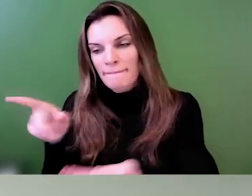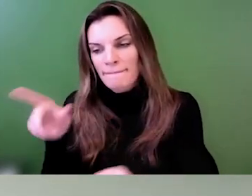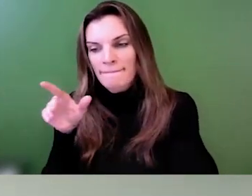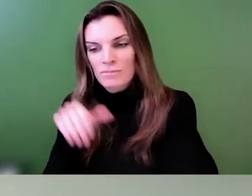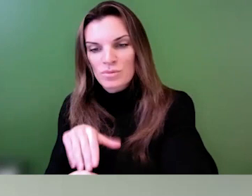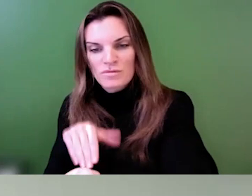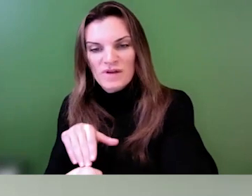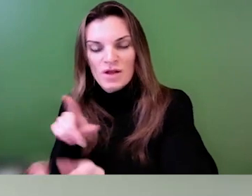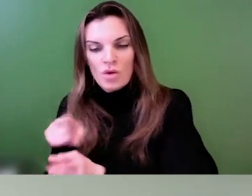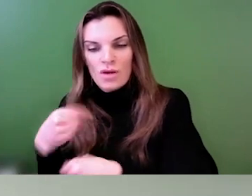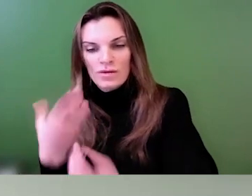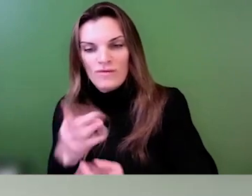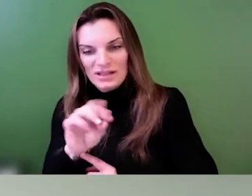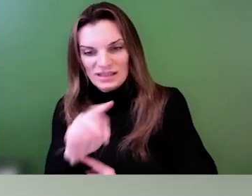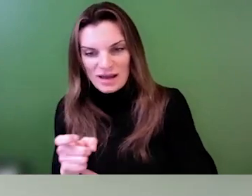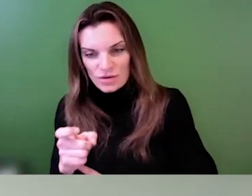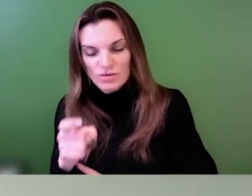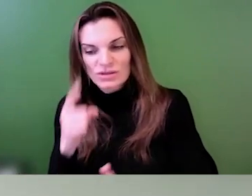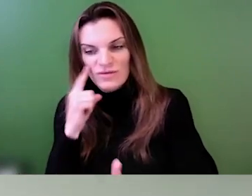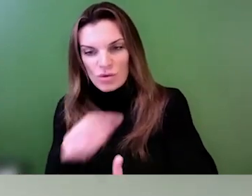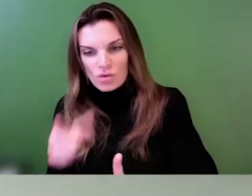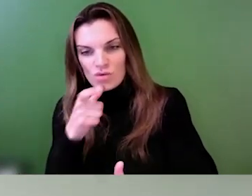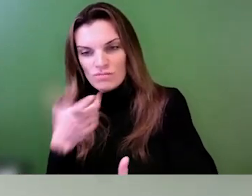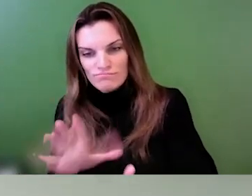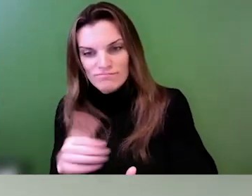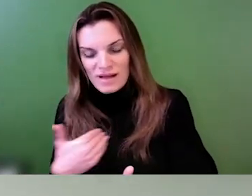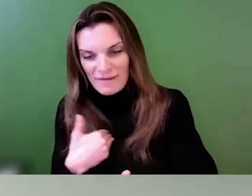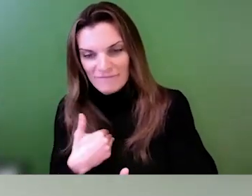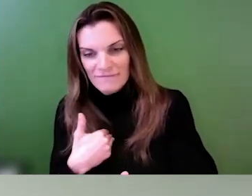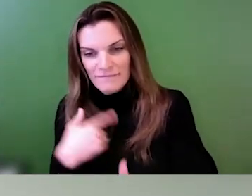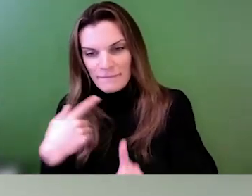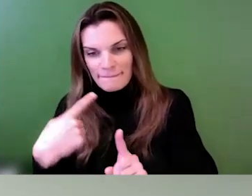only giving diagnoses of long COVID to people who have